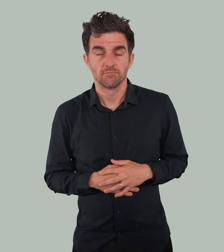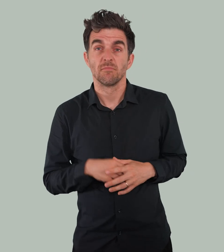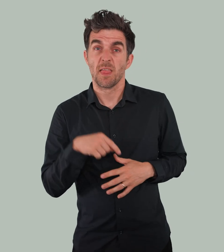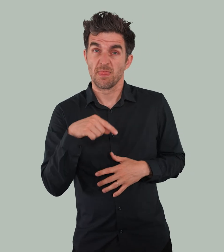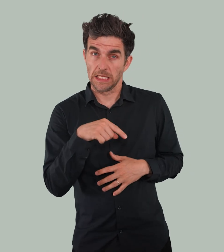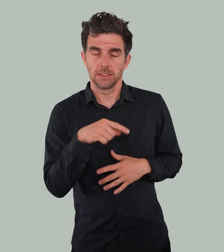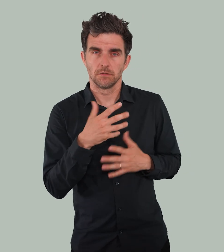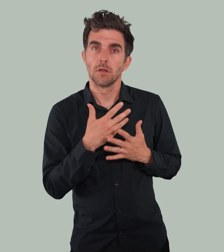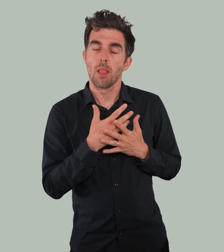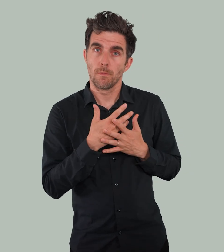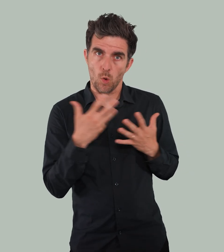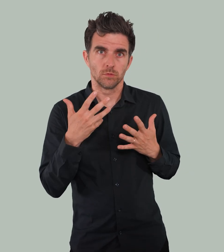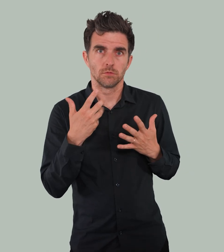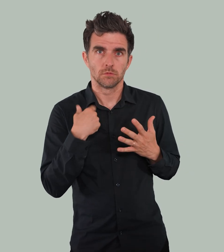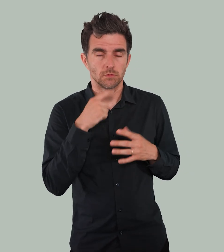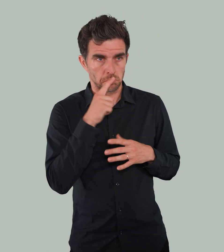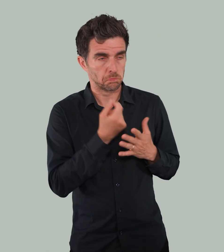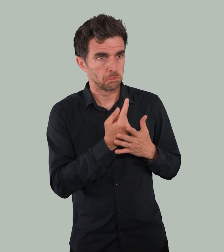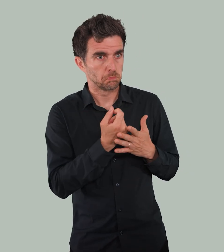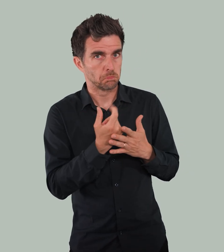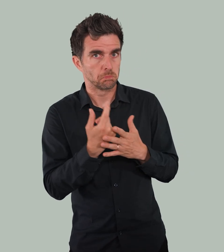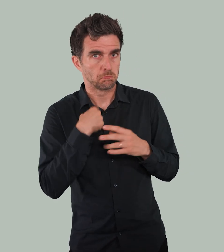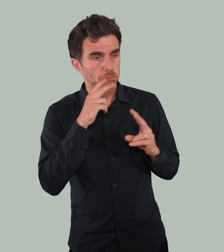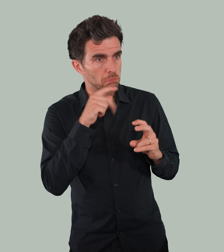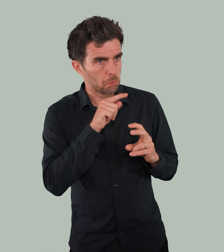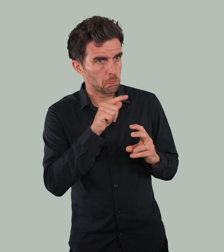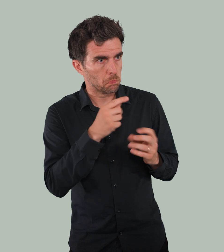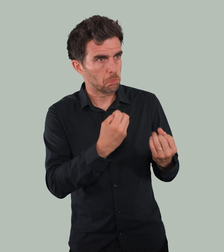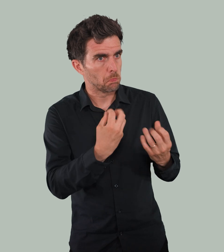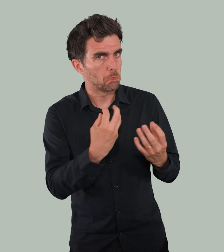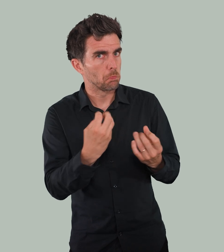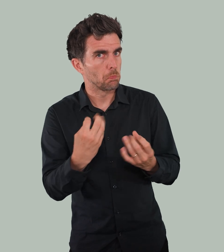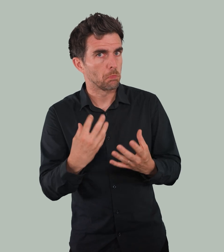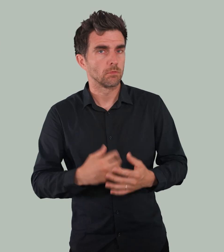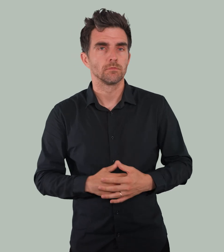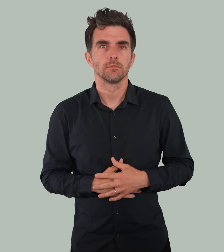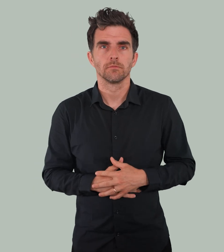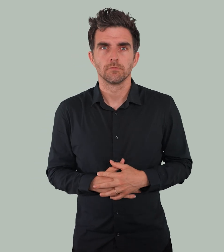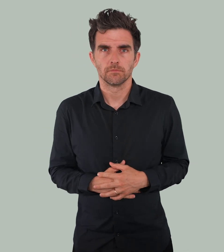This represents one of the most consistent findings across responses.